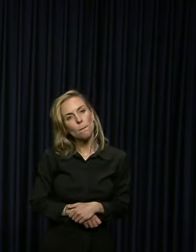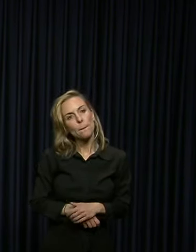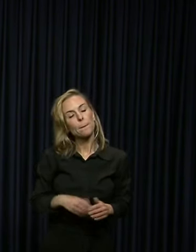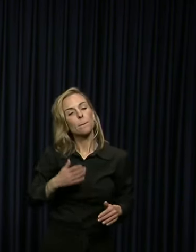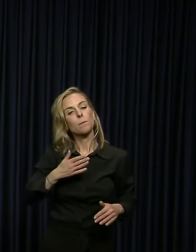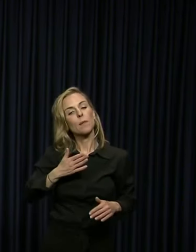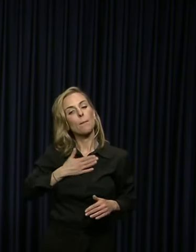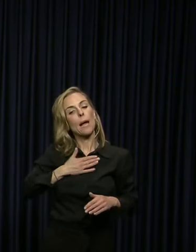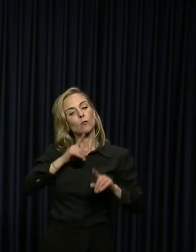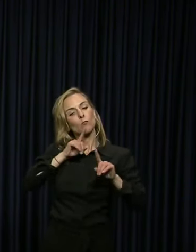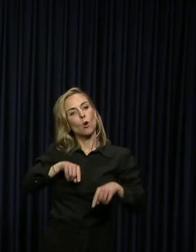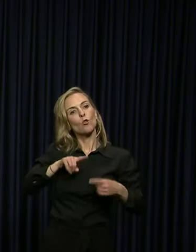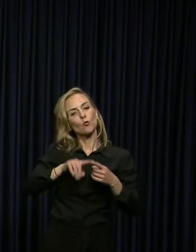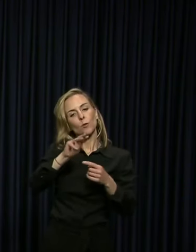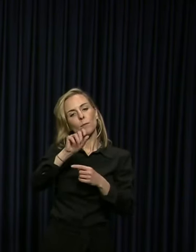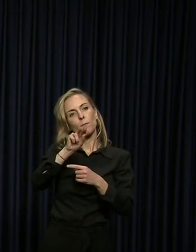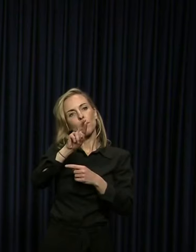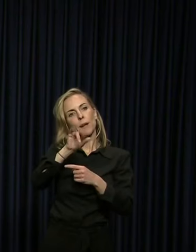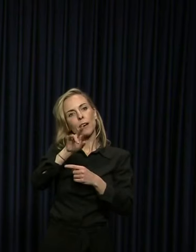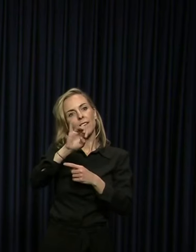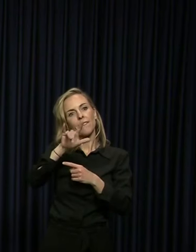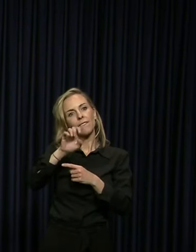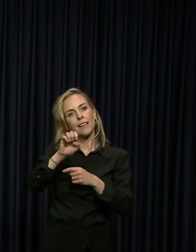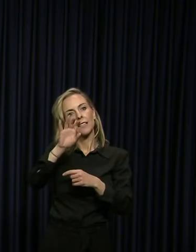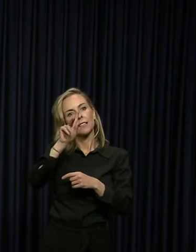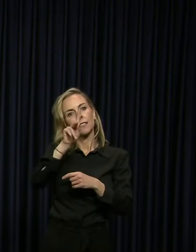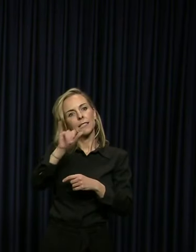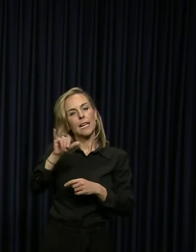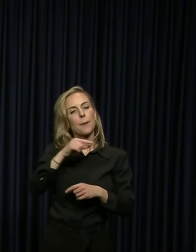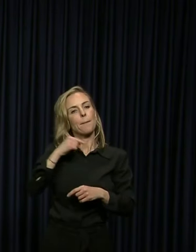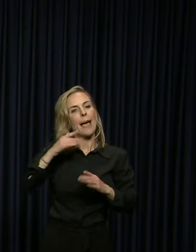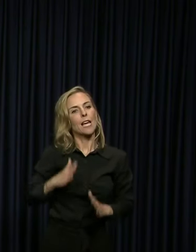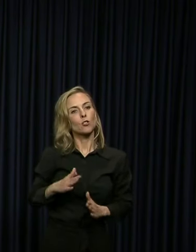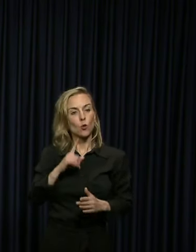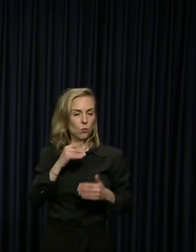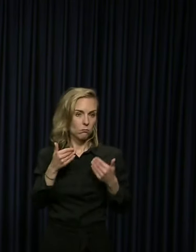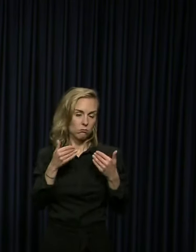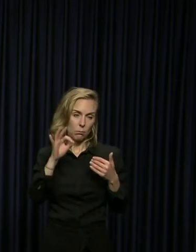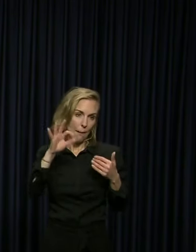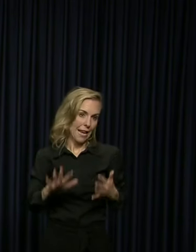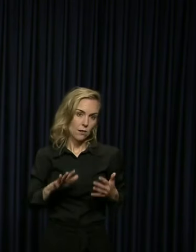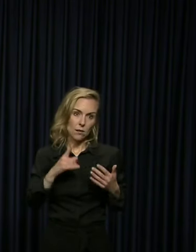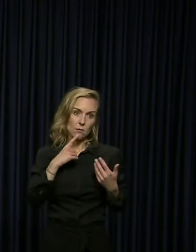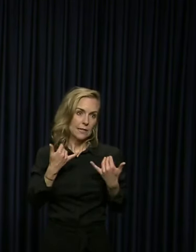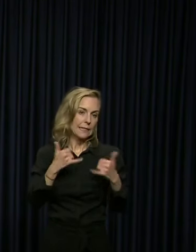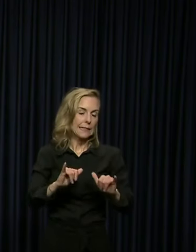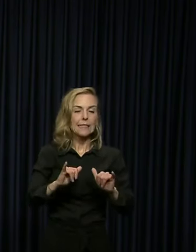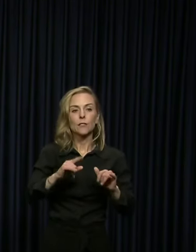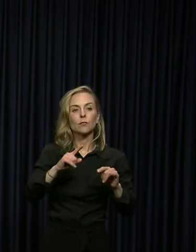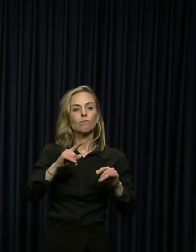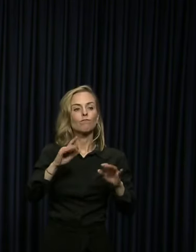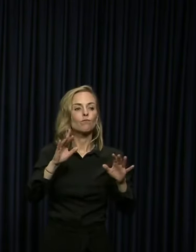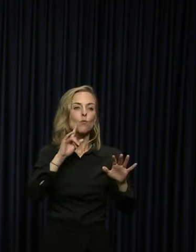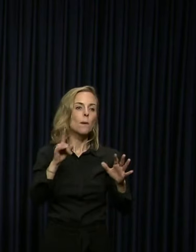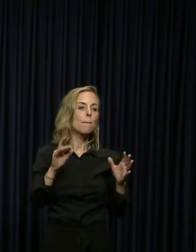NEW CASES EVERY DAY, WE'RE STILL GOING TO GET PEOPLE TOGETHER, ESPECIALLY IN A SETTING WHERE